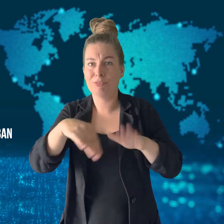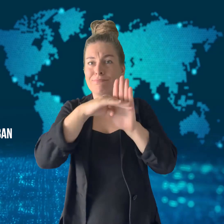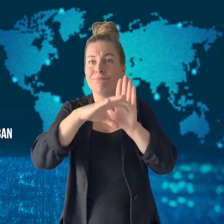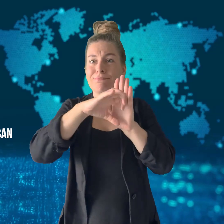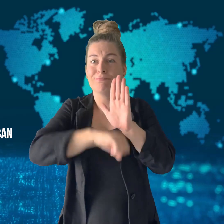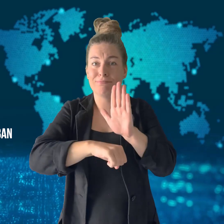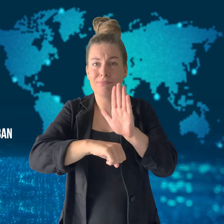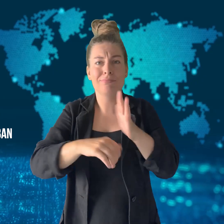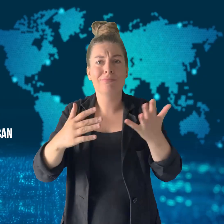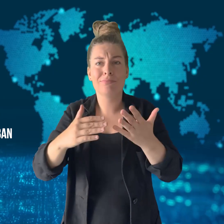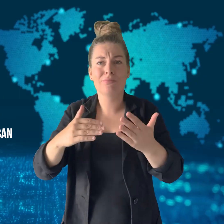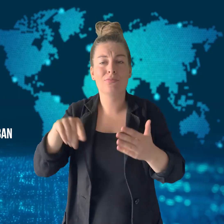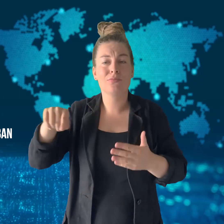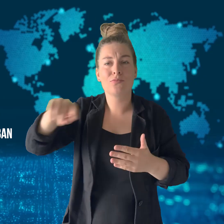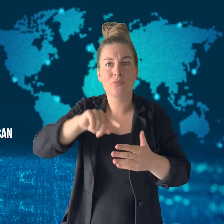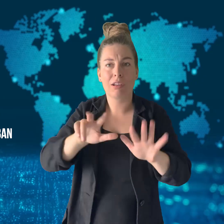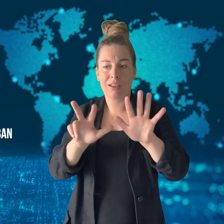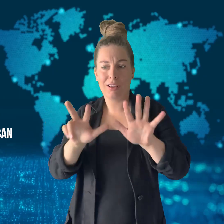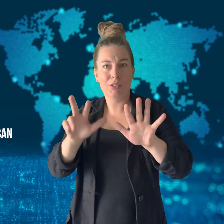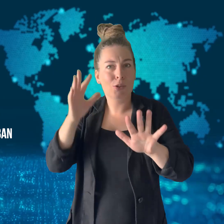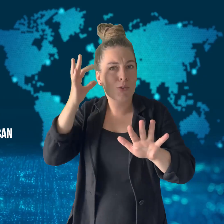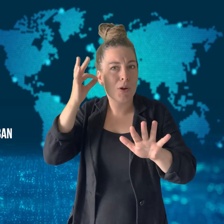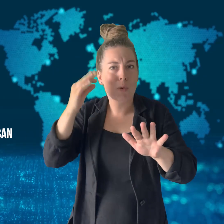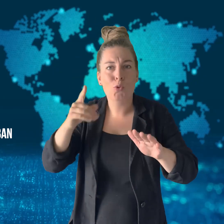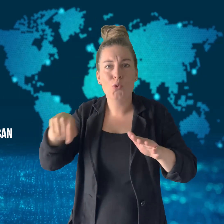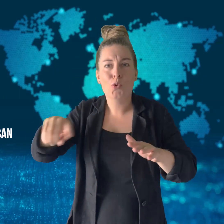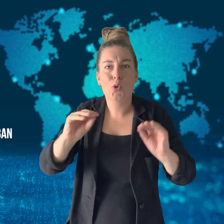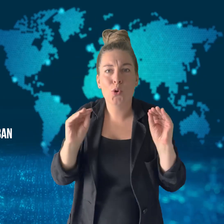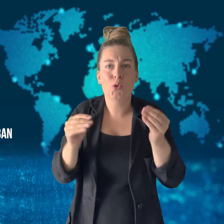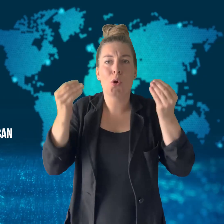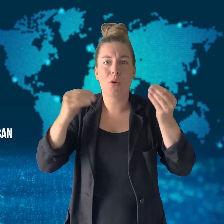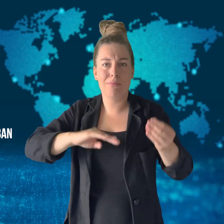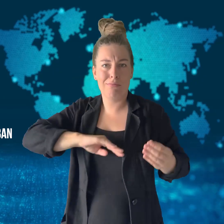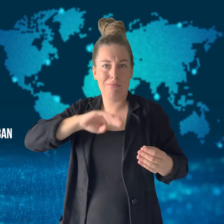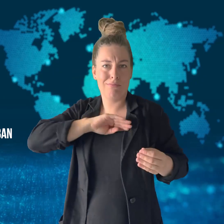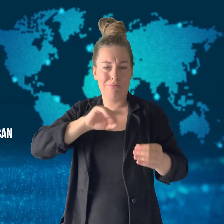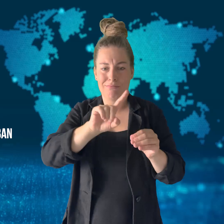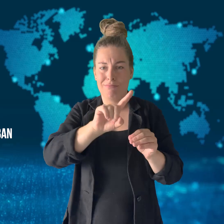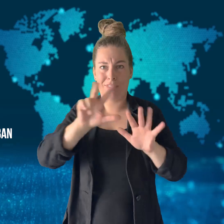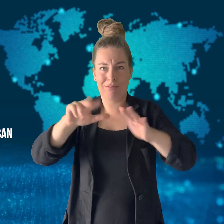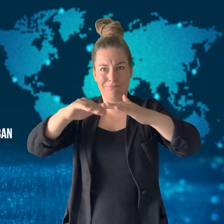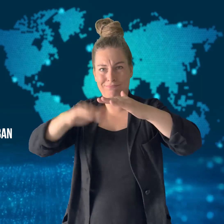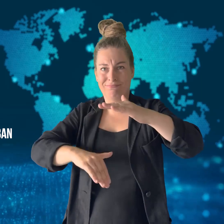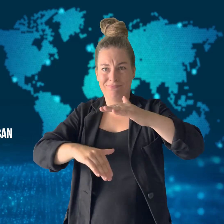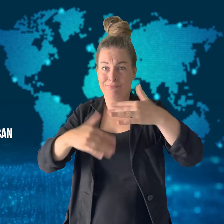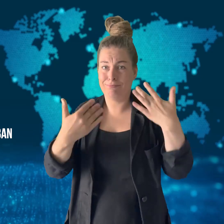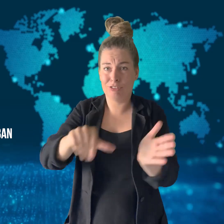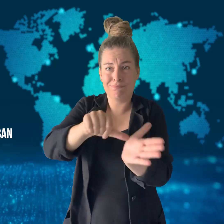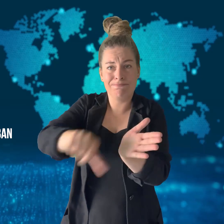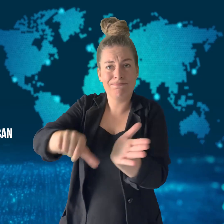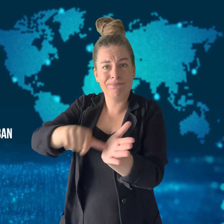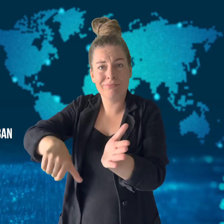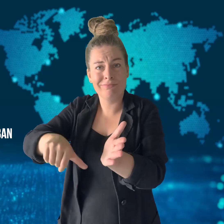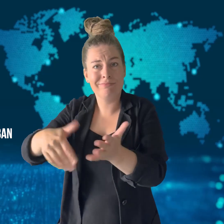performing FGM on eight minors.